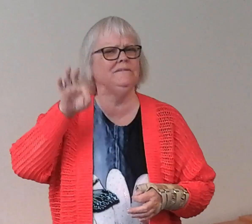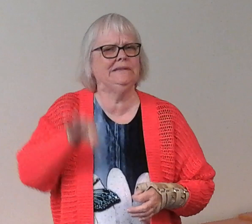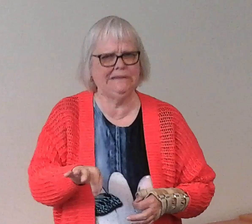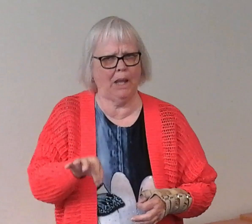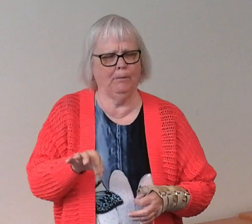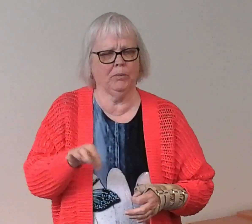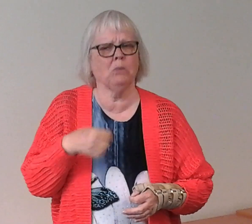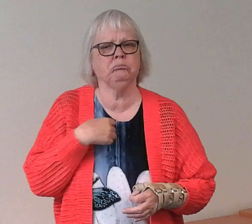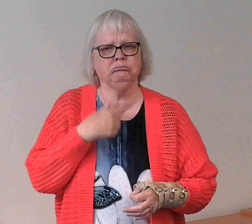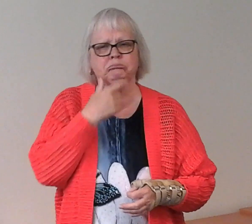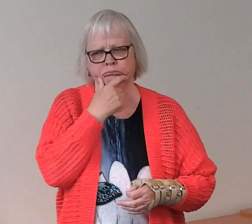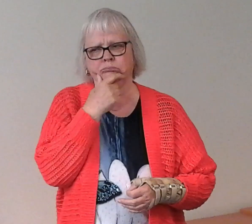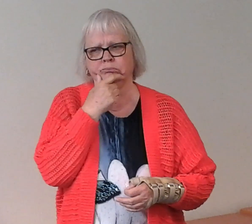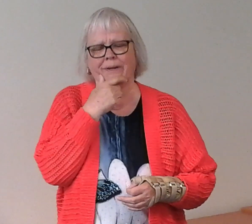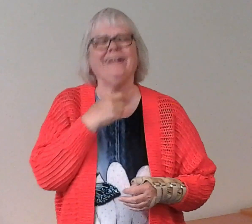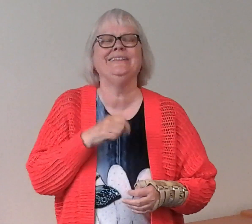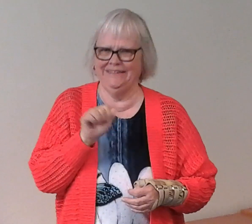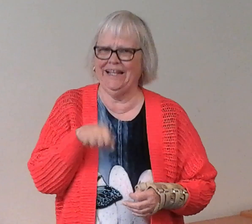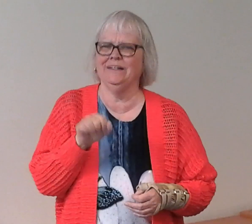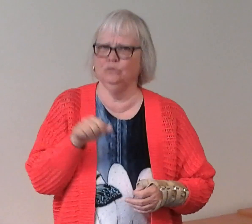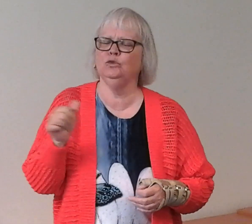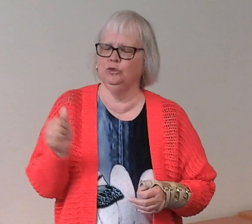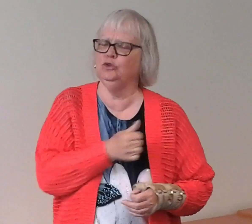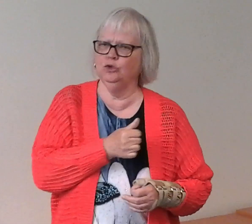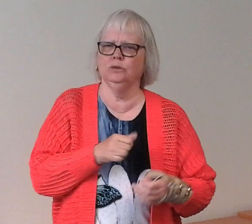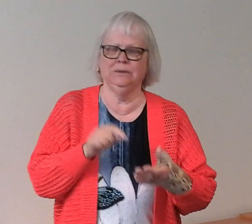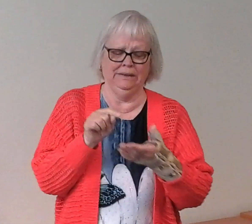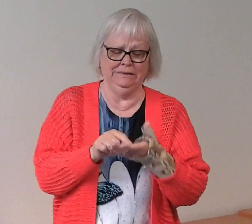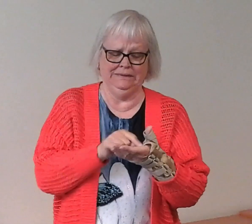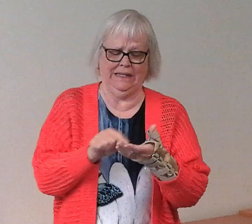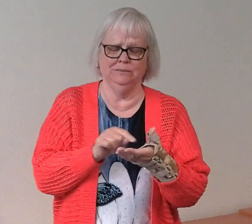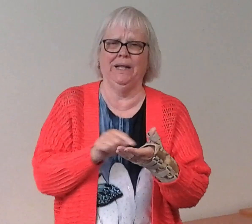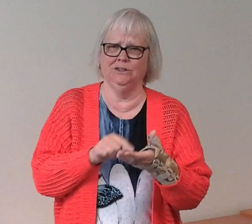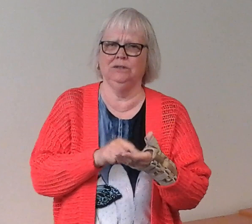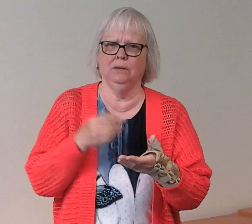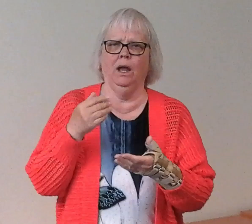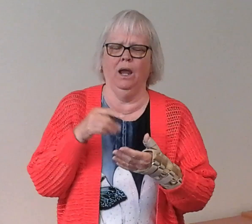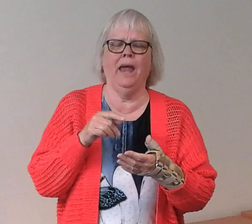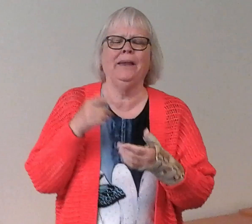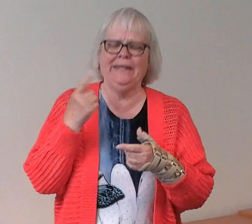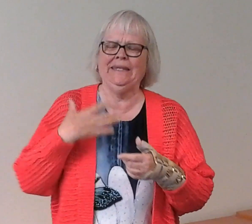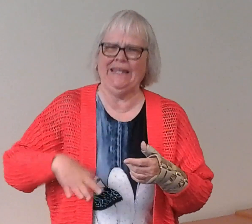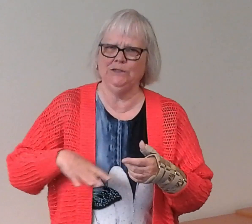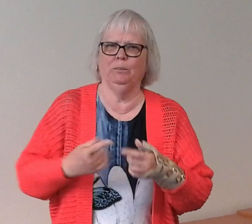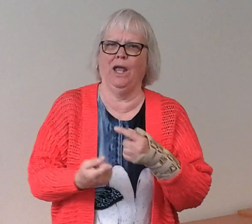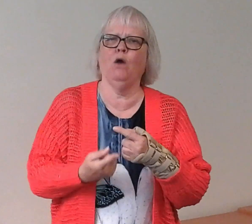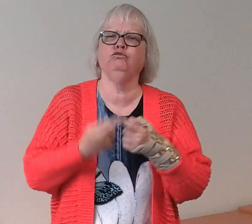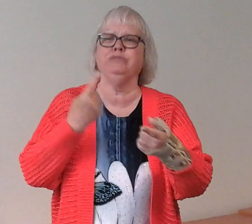I've got one tip for you, what we should do is when getting text messages we